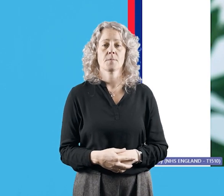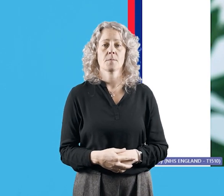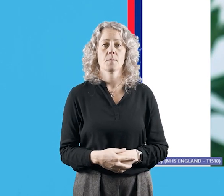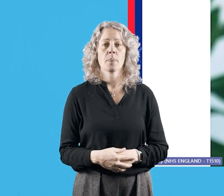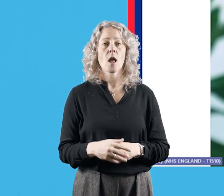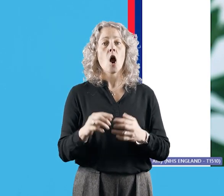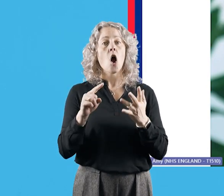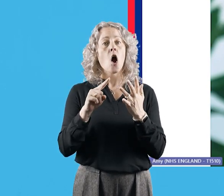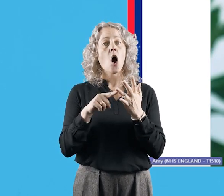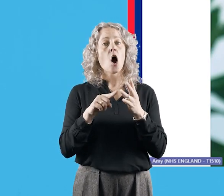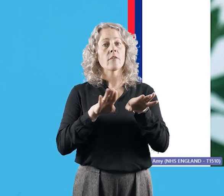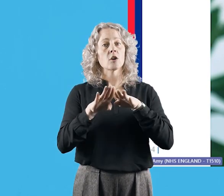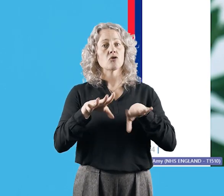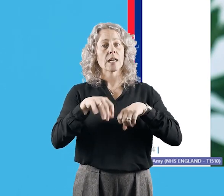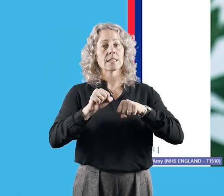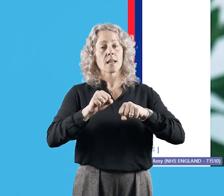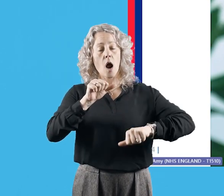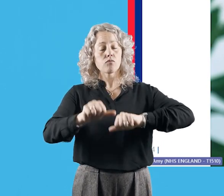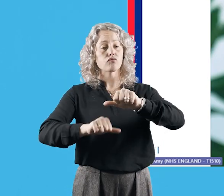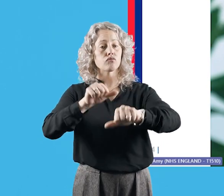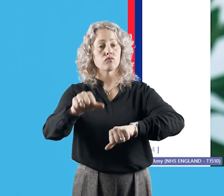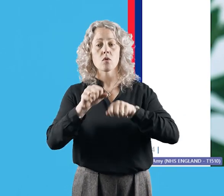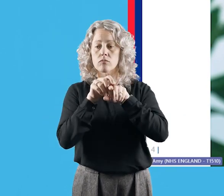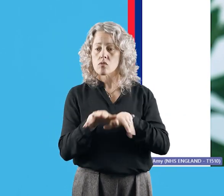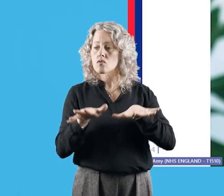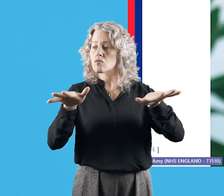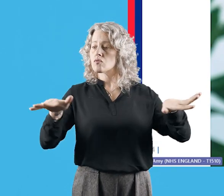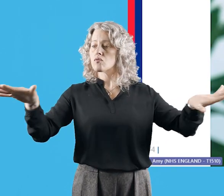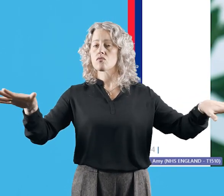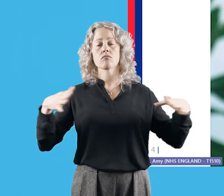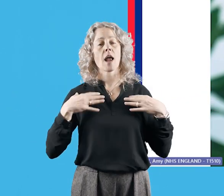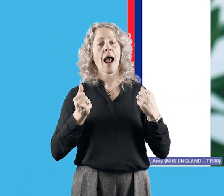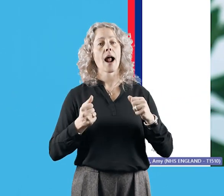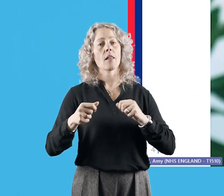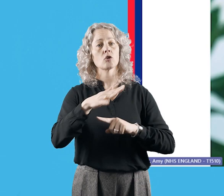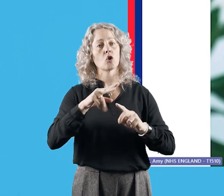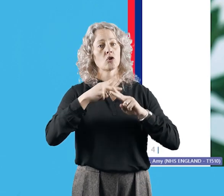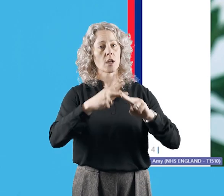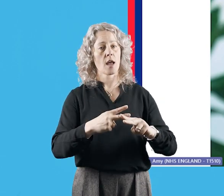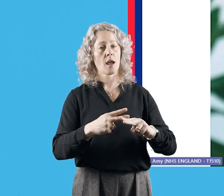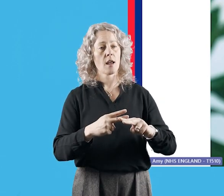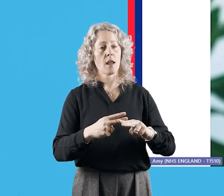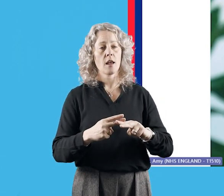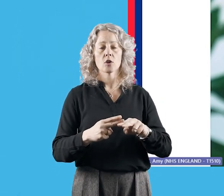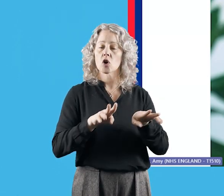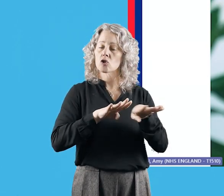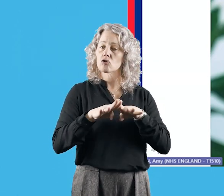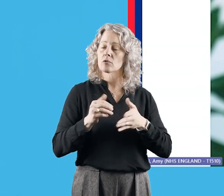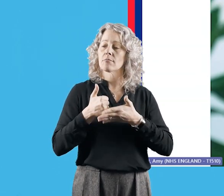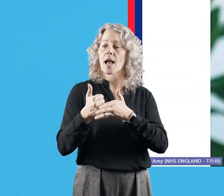Since Oliver's training has started to be rolled out across health and social care, the training has helped staff and